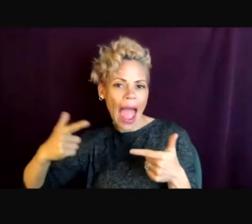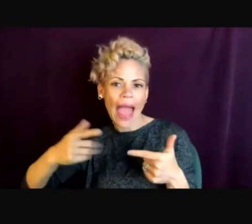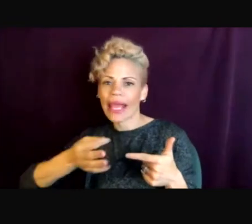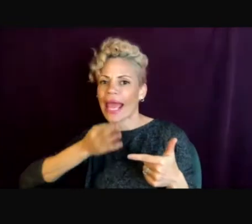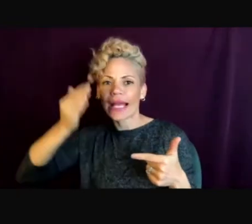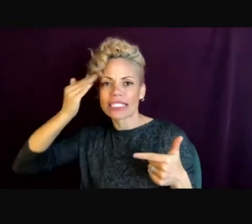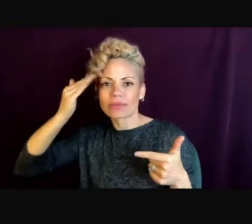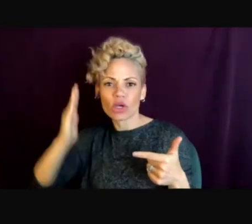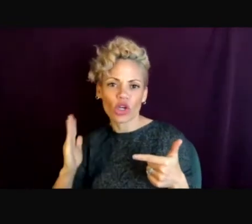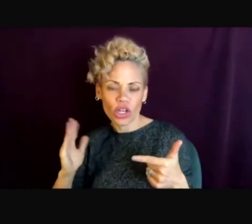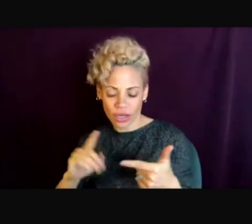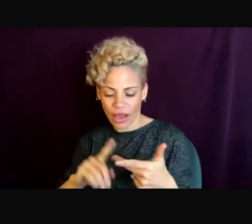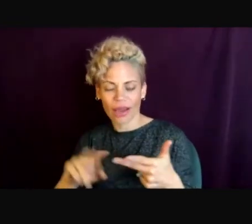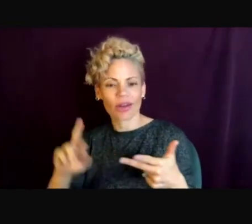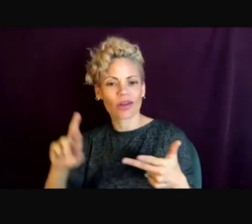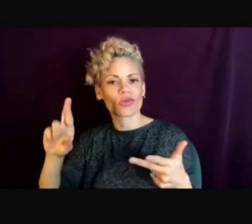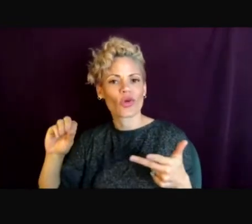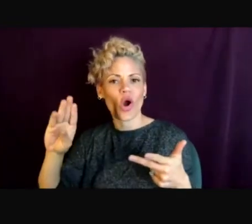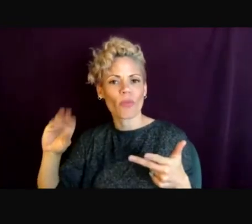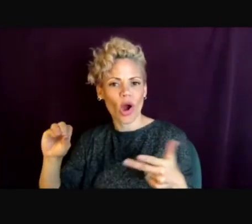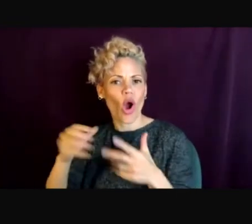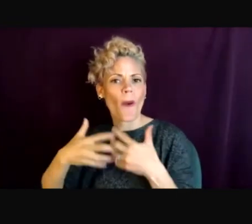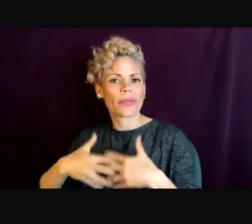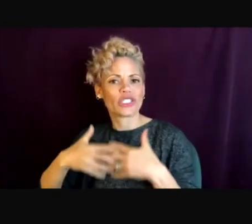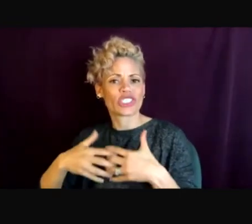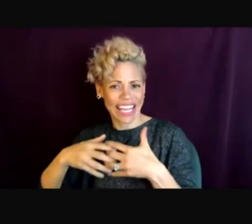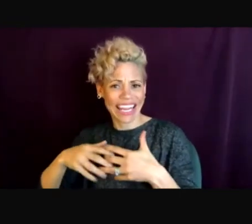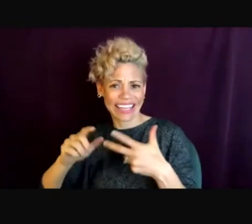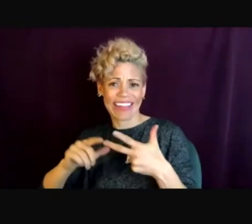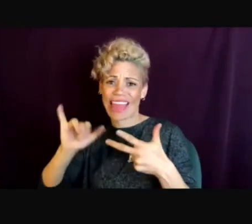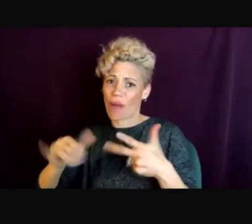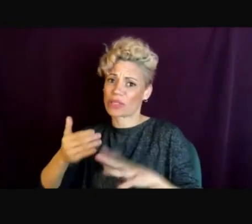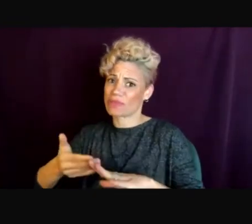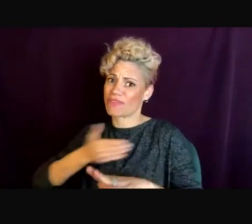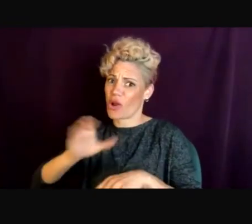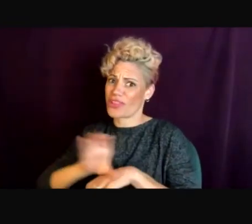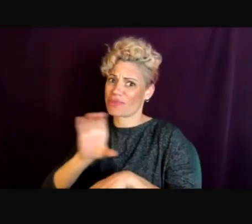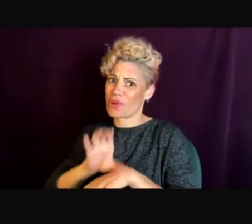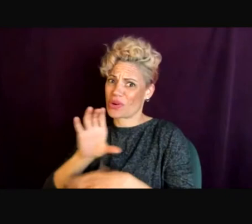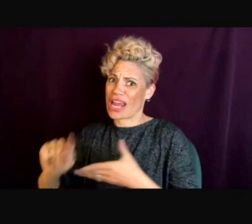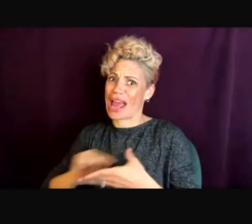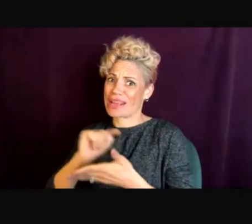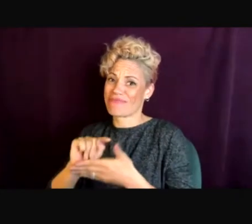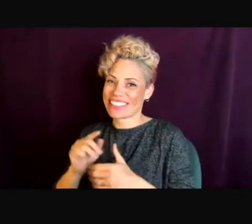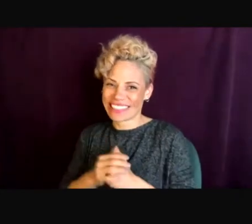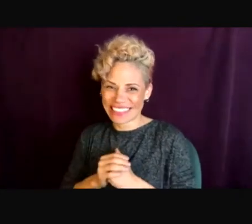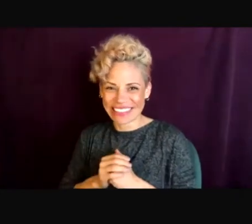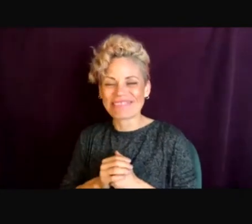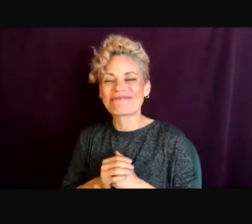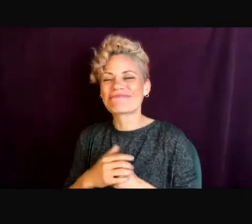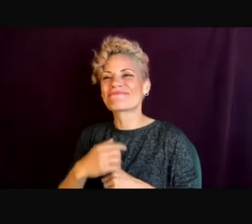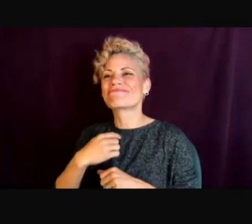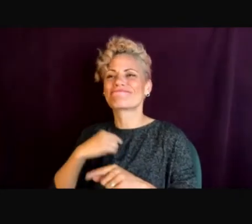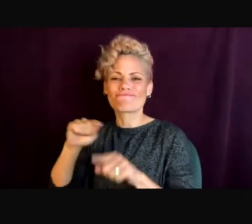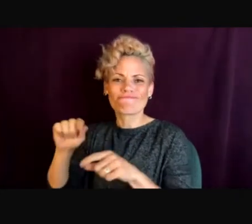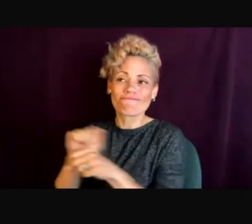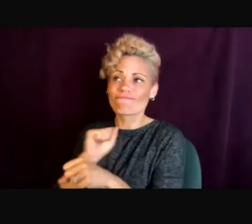which was a predecessor to computers and so forth. And I loved it. I just...